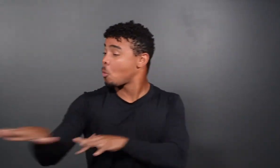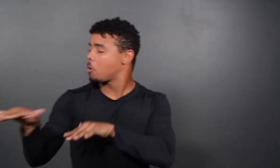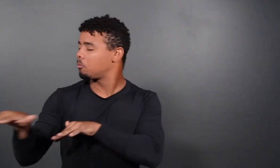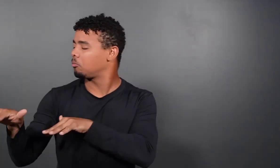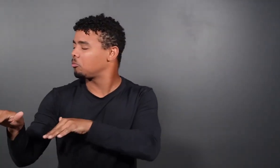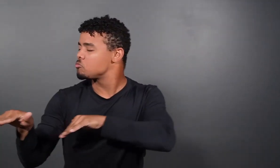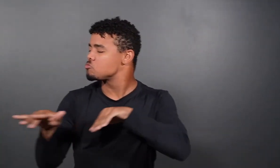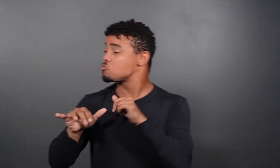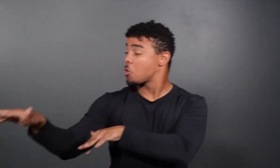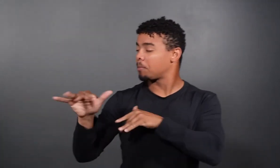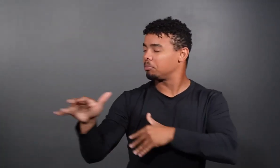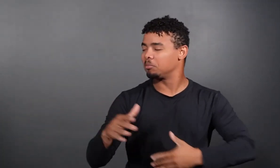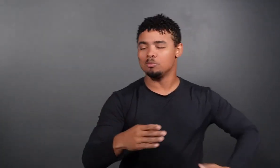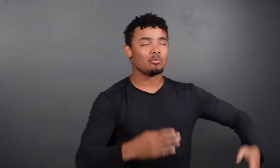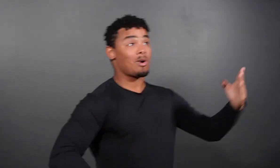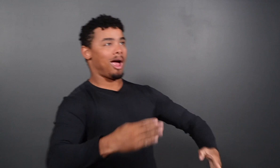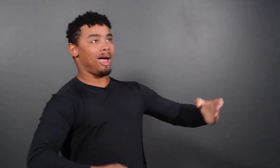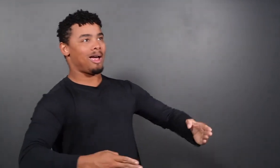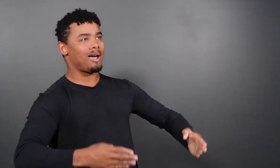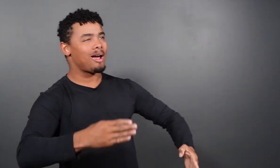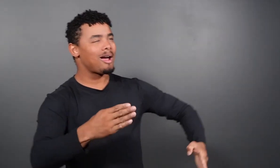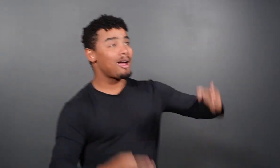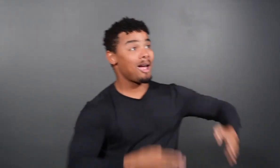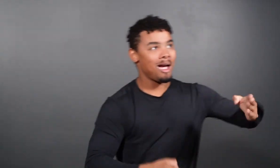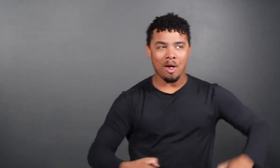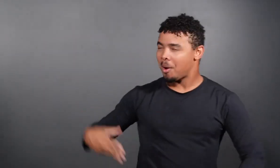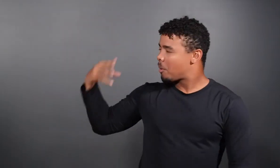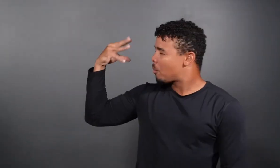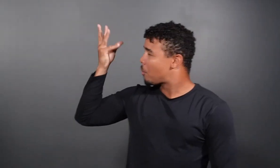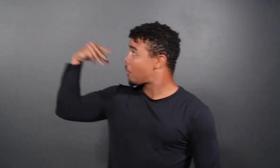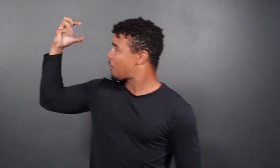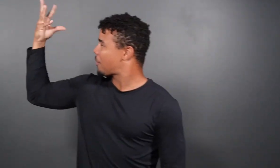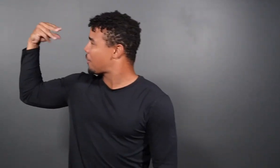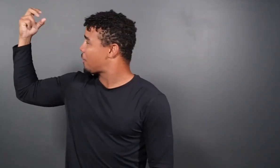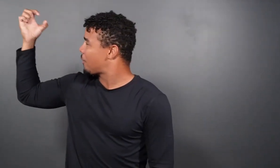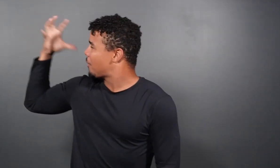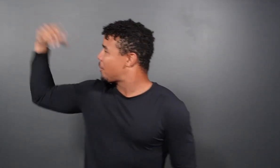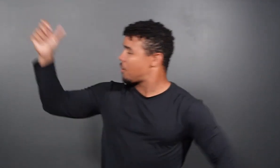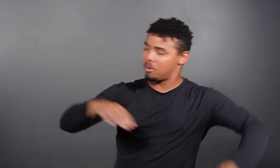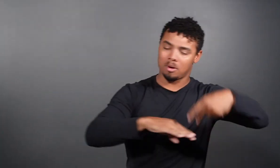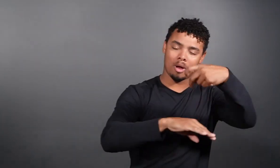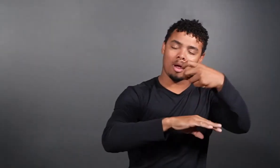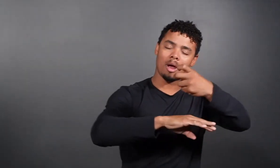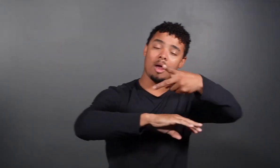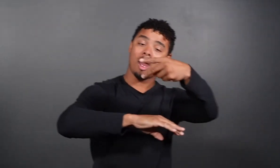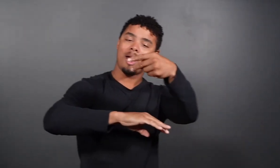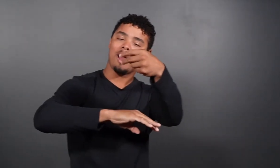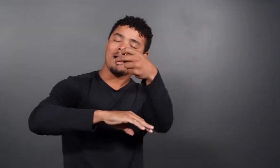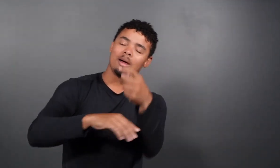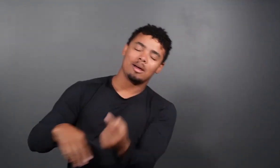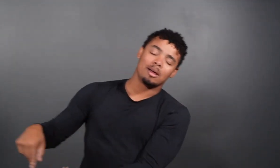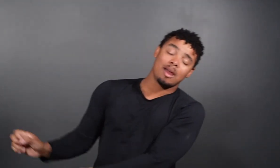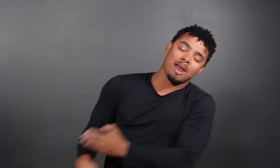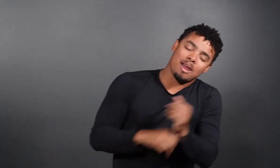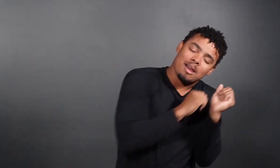the river’s roll the doll’s walk octopus so droll off it goes she dances in the air feet tap